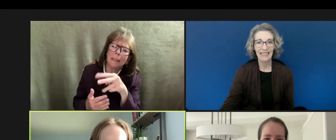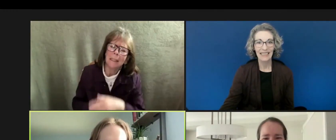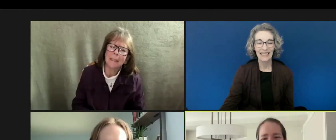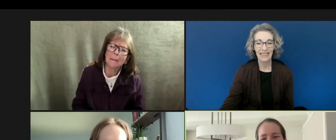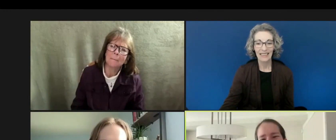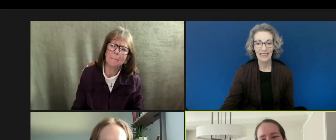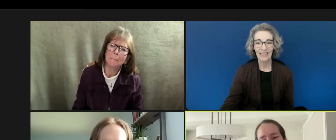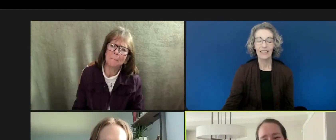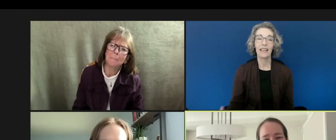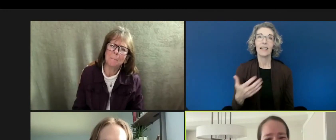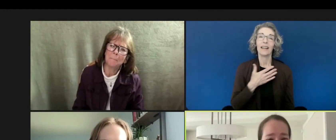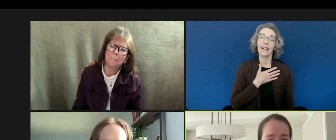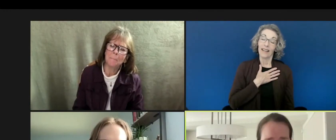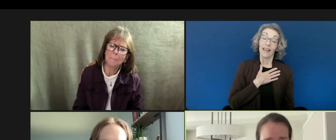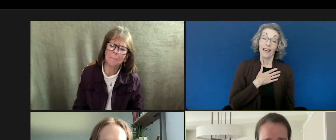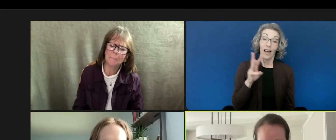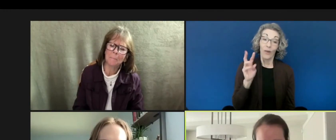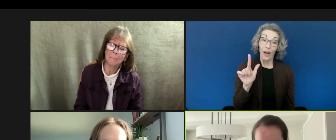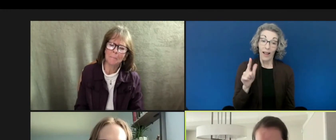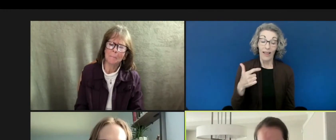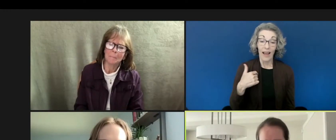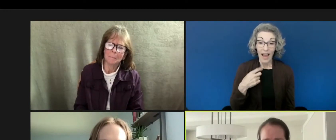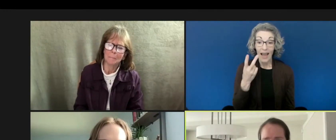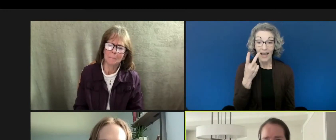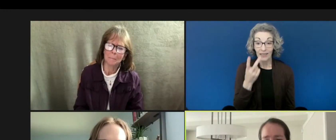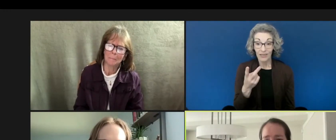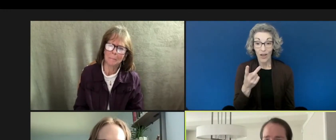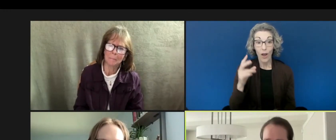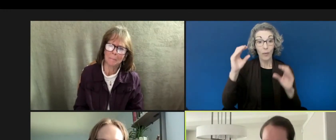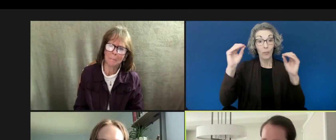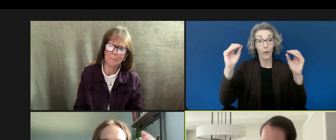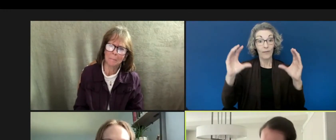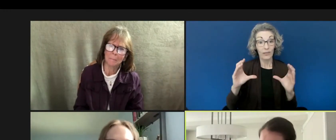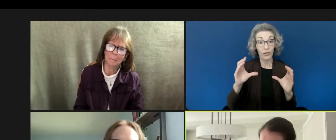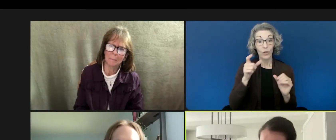Goodness, well I saw a prof who is very old school, and